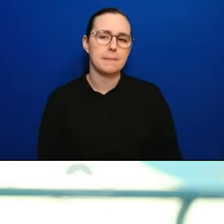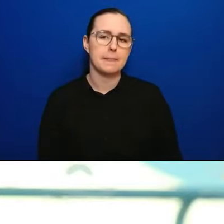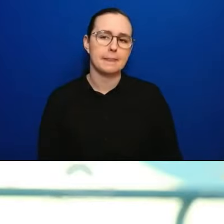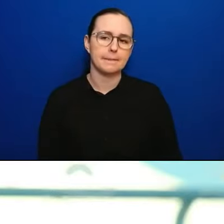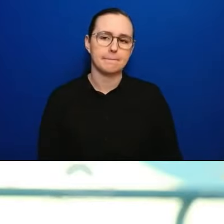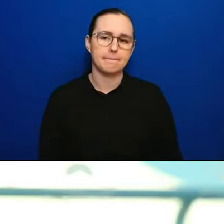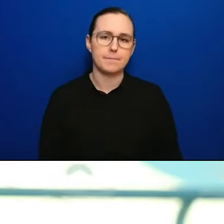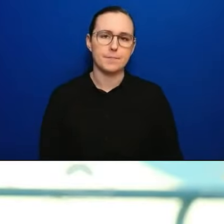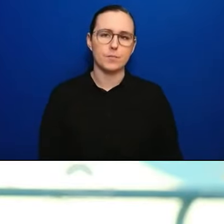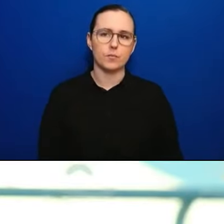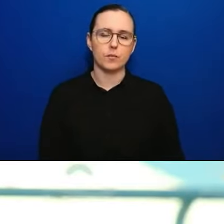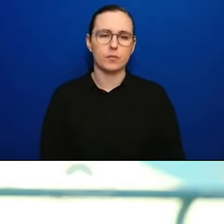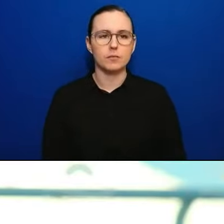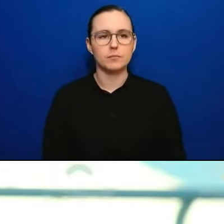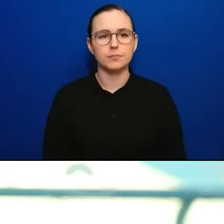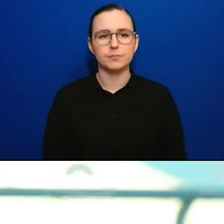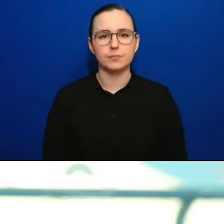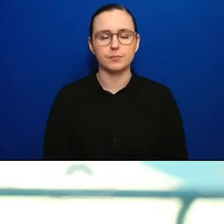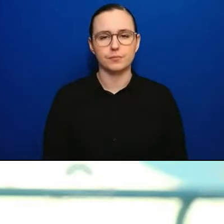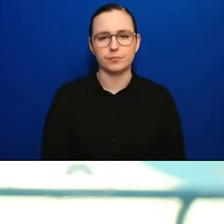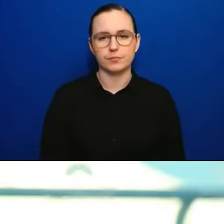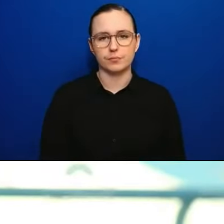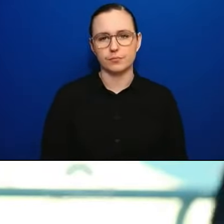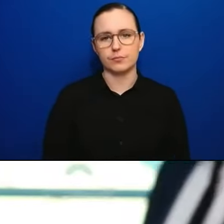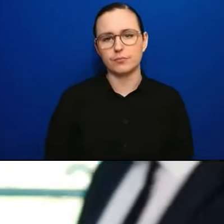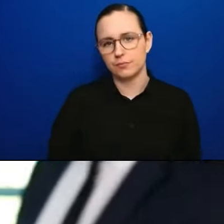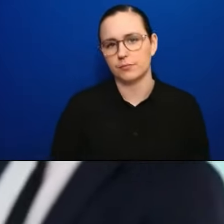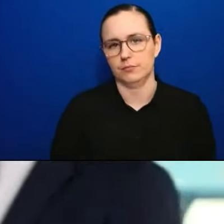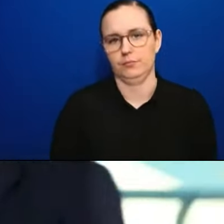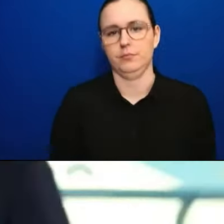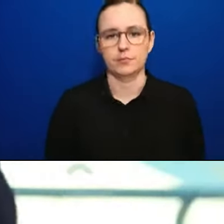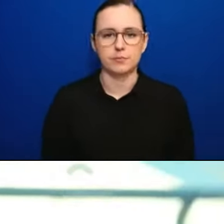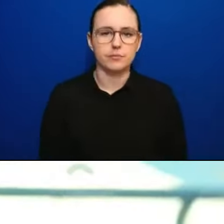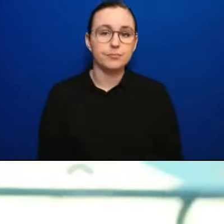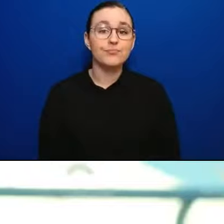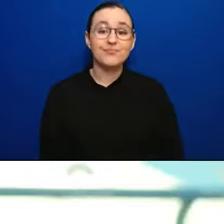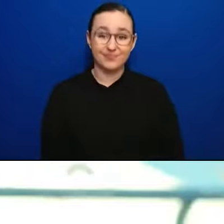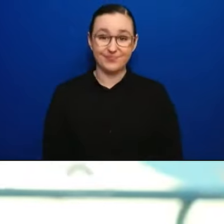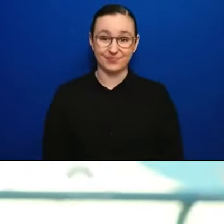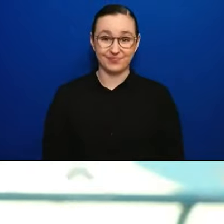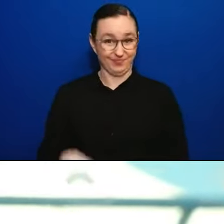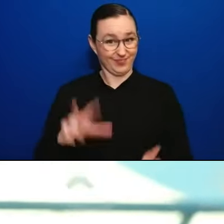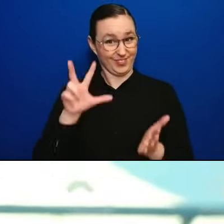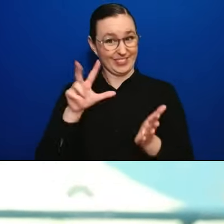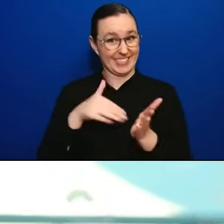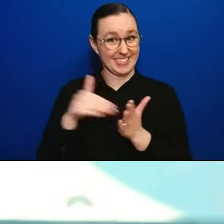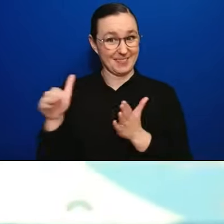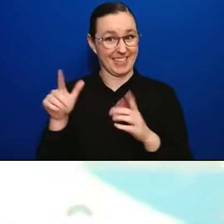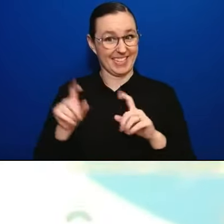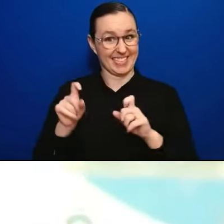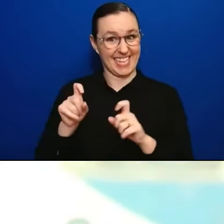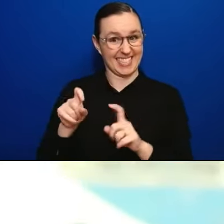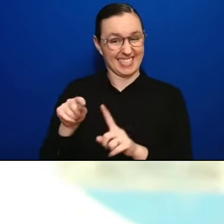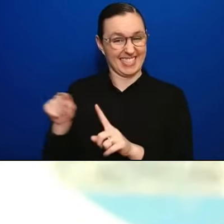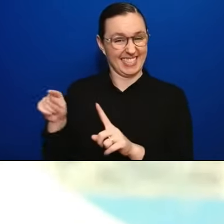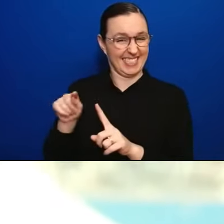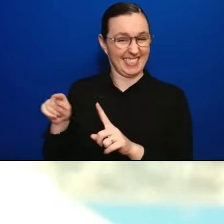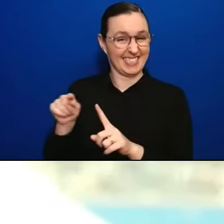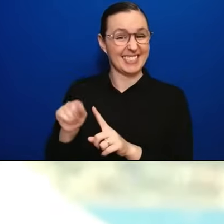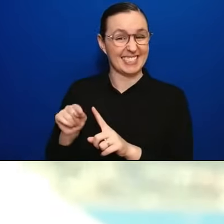But I'll let the Minister talk to details.